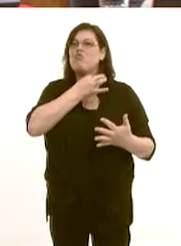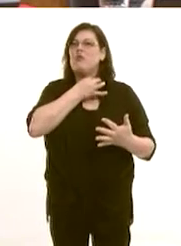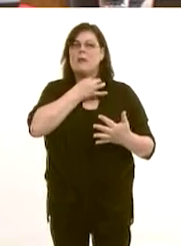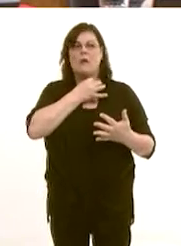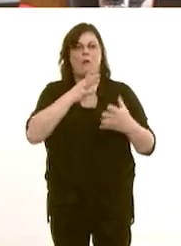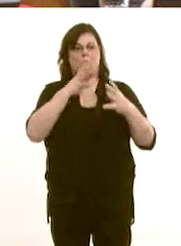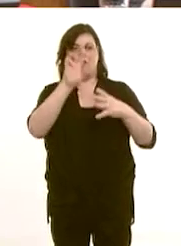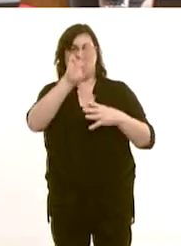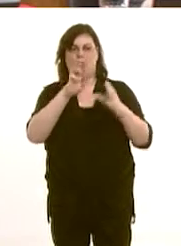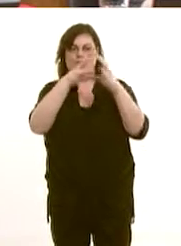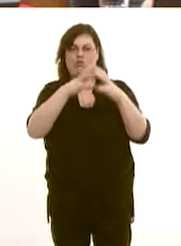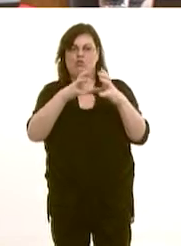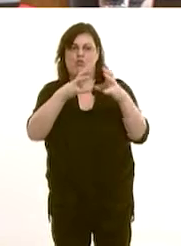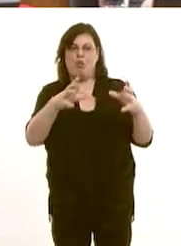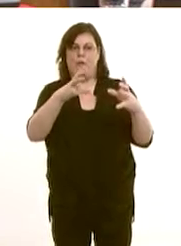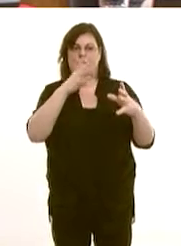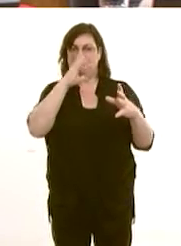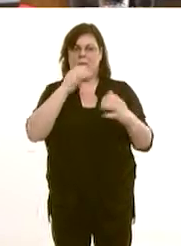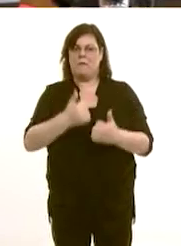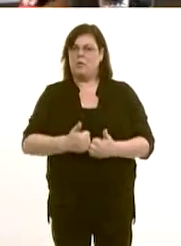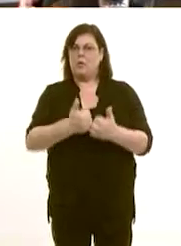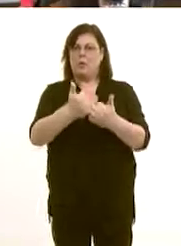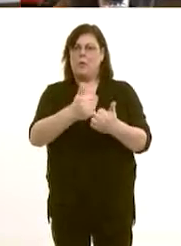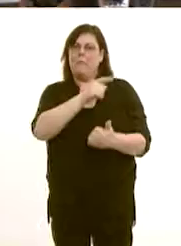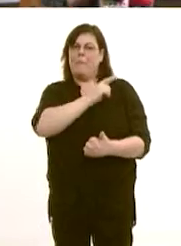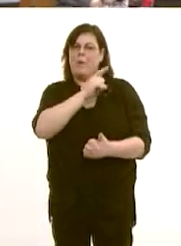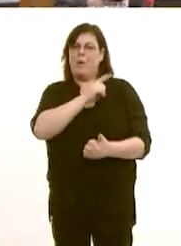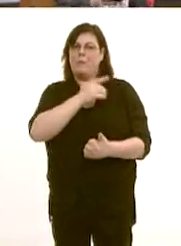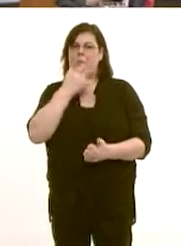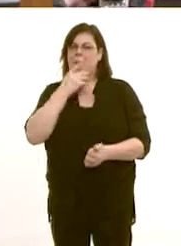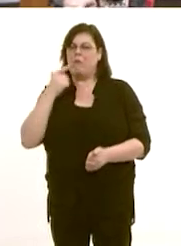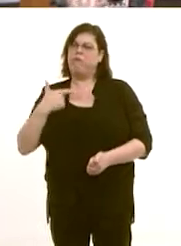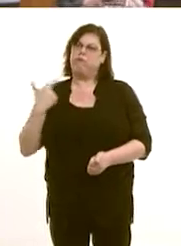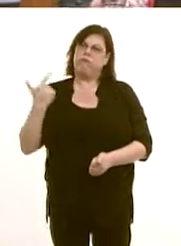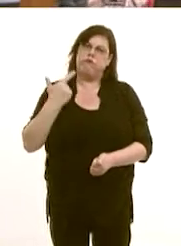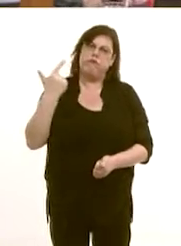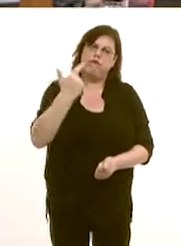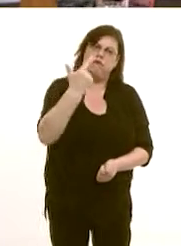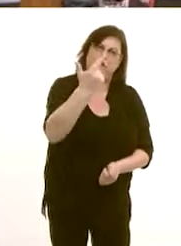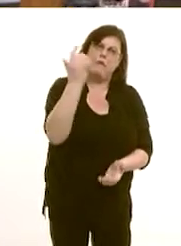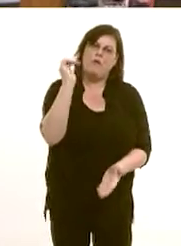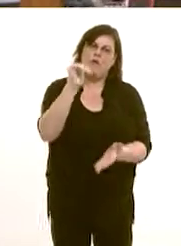to the number attending Welsh-medium schools in some areas is the distance that people have to travel to get to a Welsh-medium school.